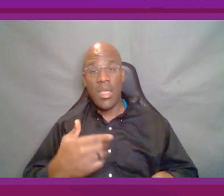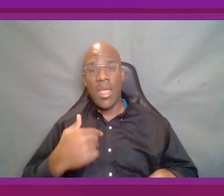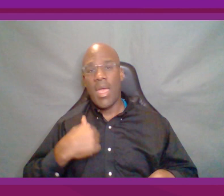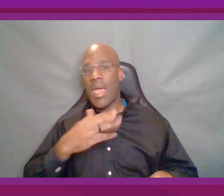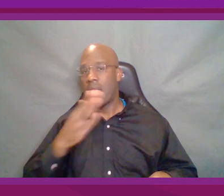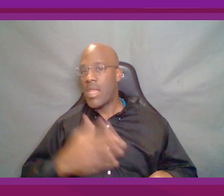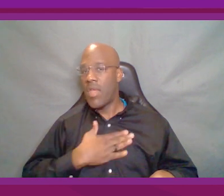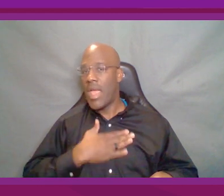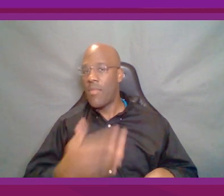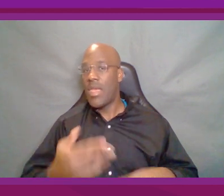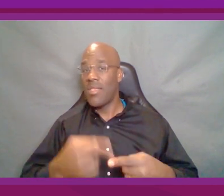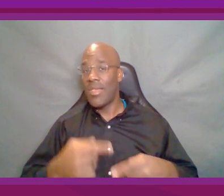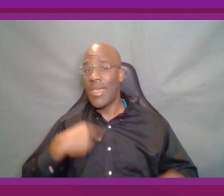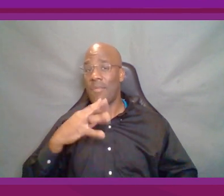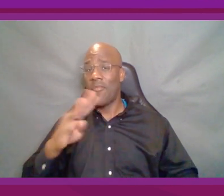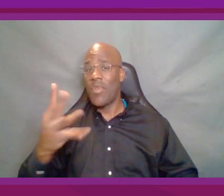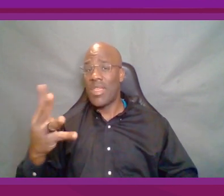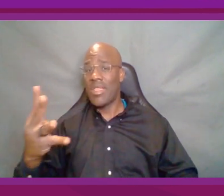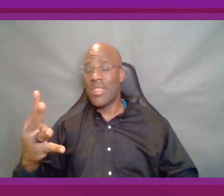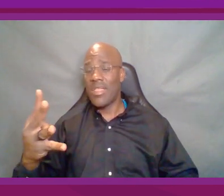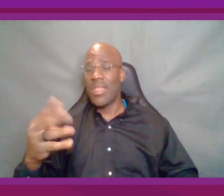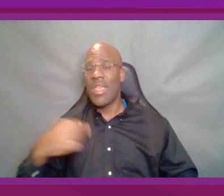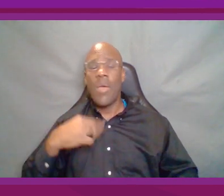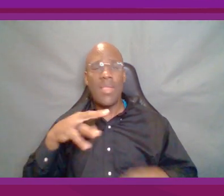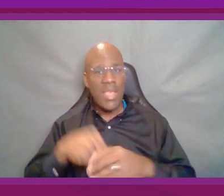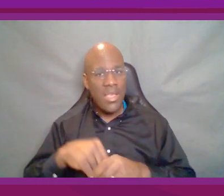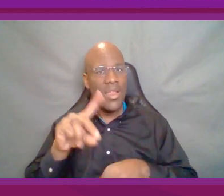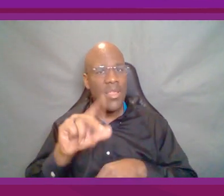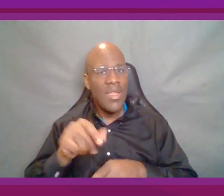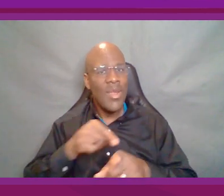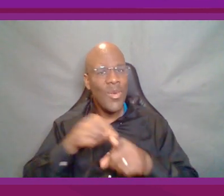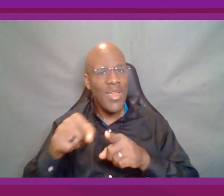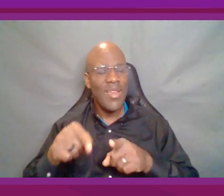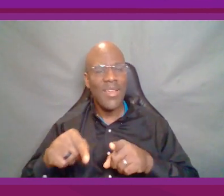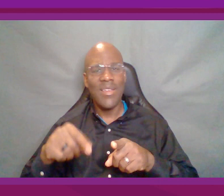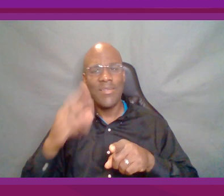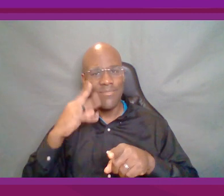I did not admit my disability until I was in my 40s and well into my disability career um despite the